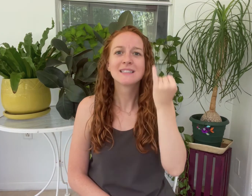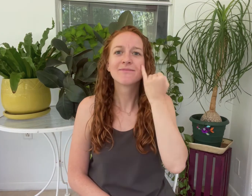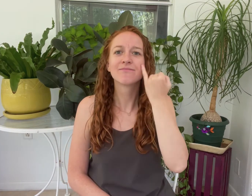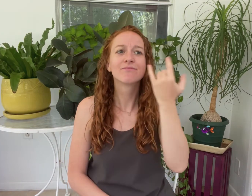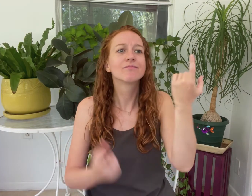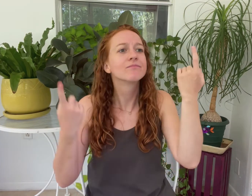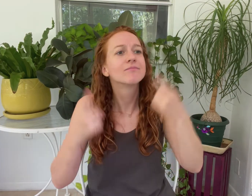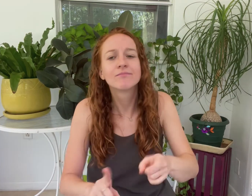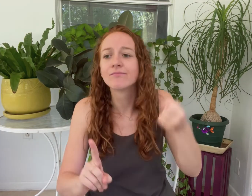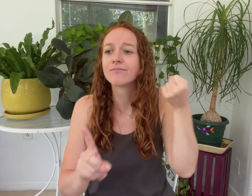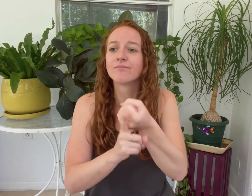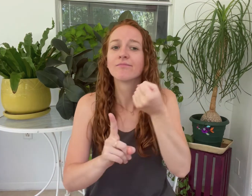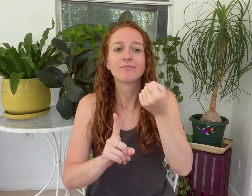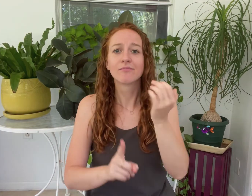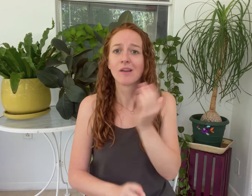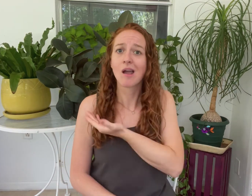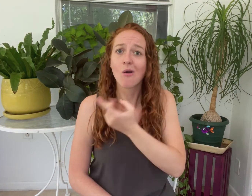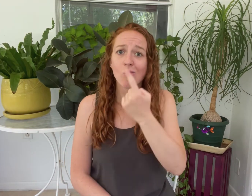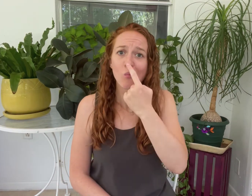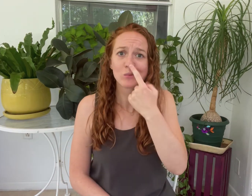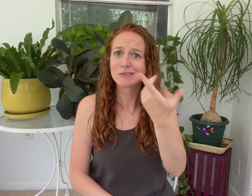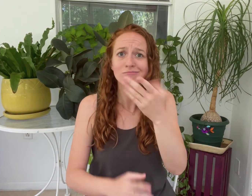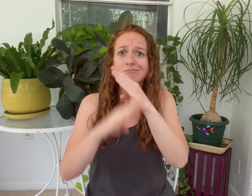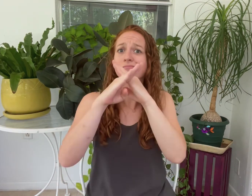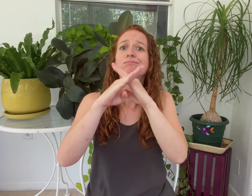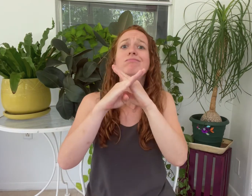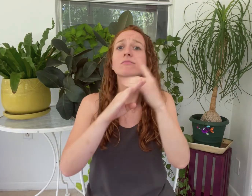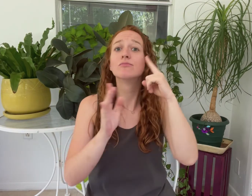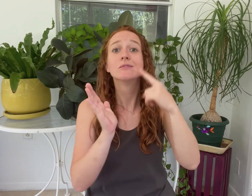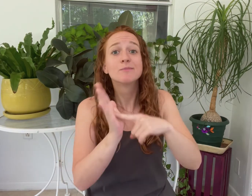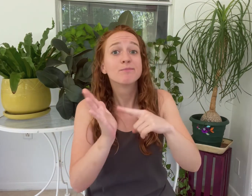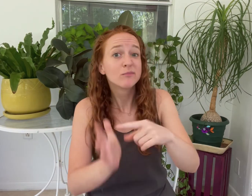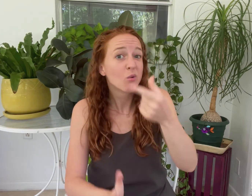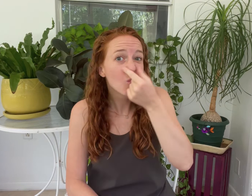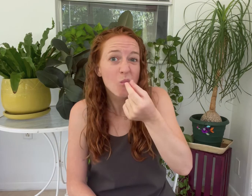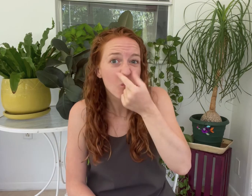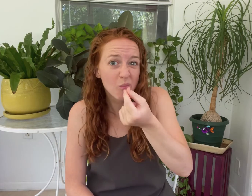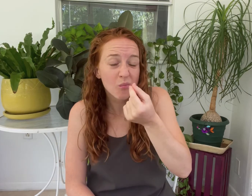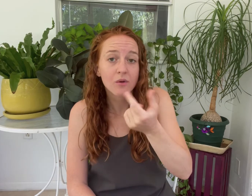If our noses are blocked like from a cold…